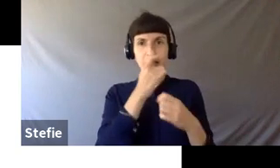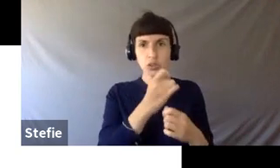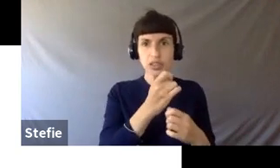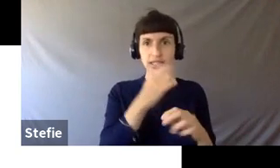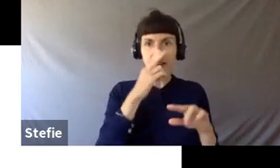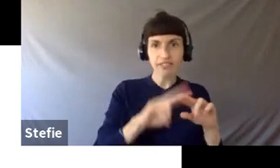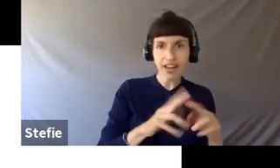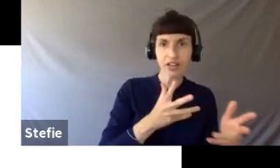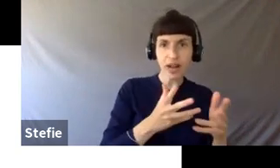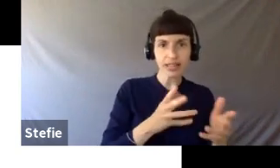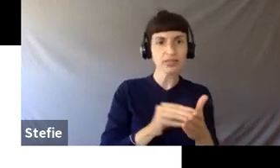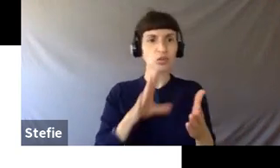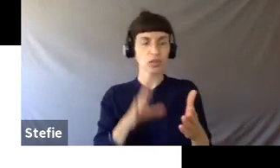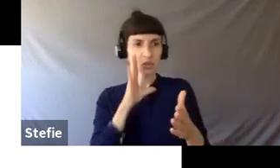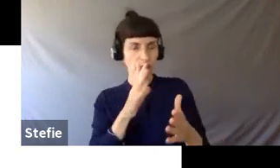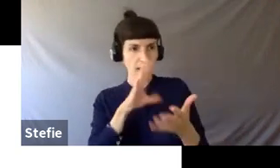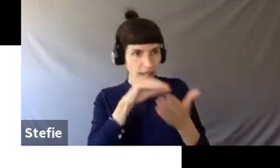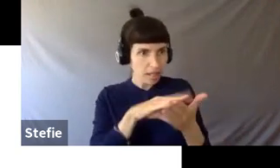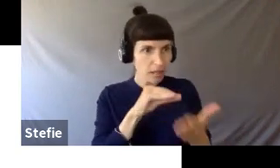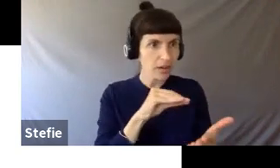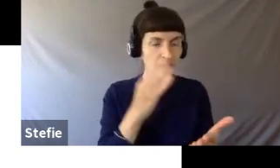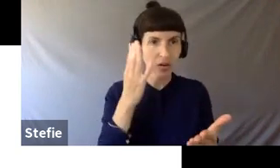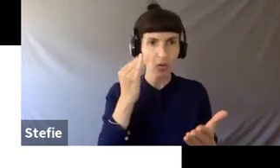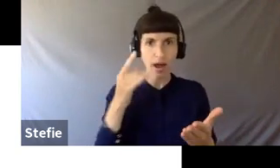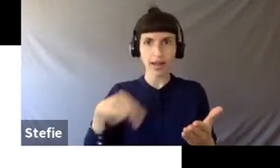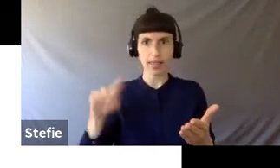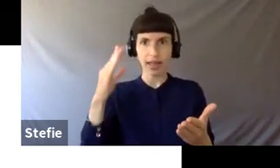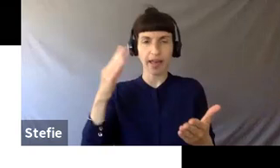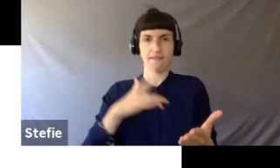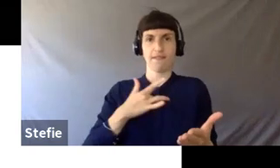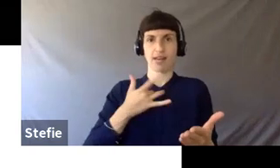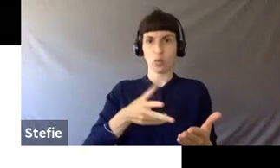All of this is important to the content we provide to our students because it is what makes them invested in helps make it engaging, fun,